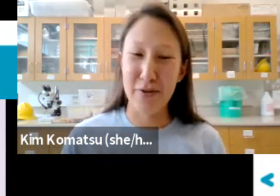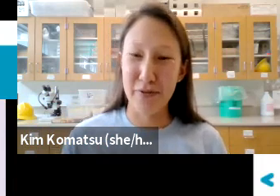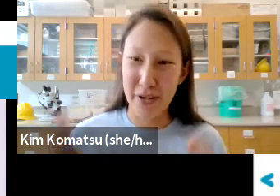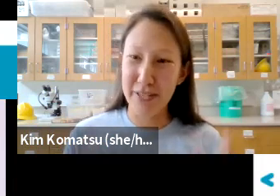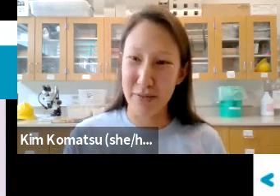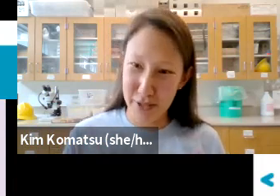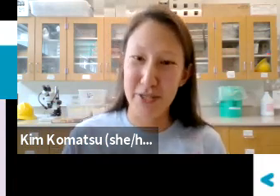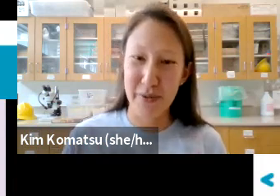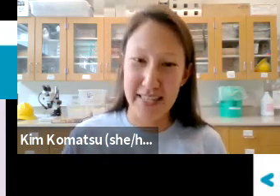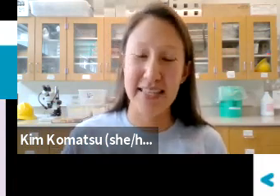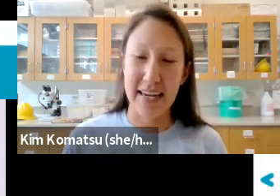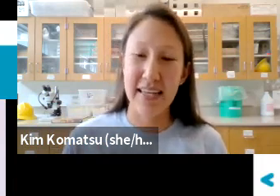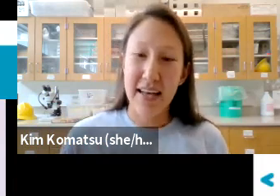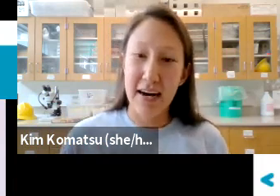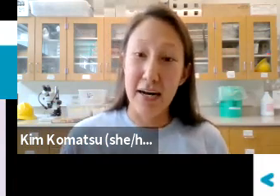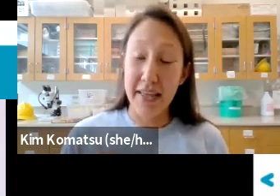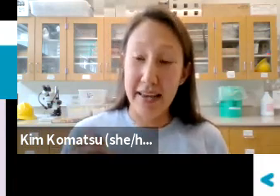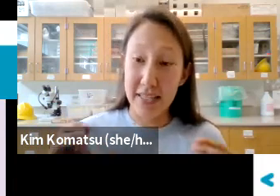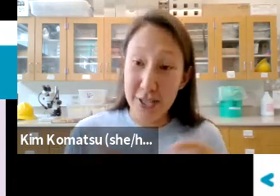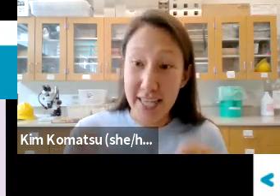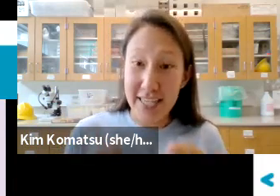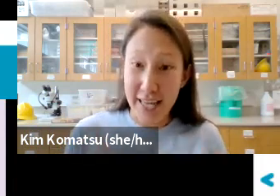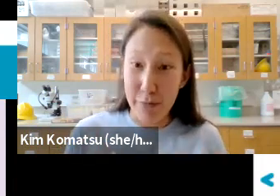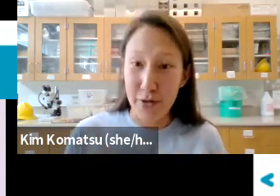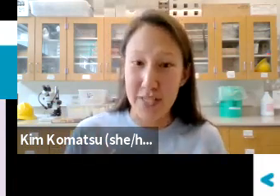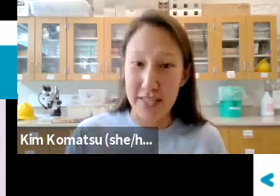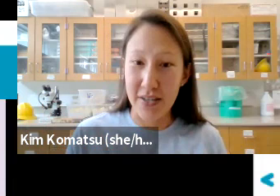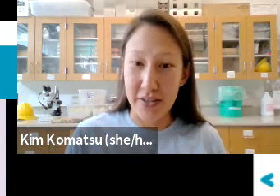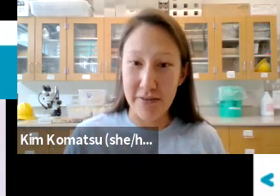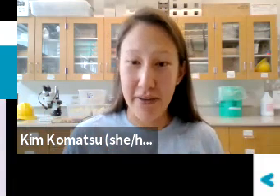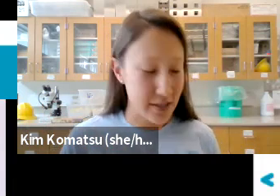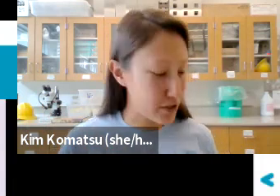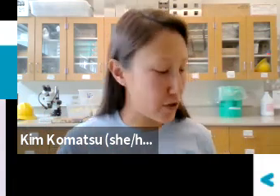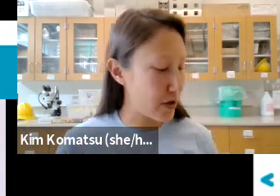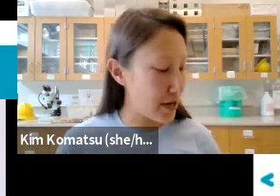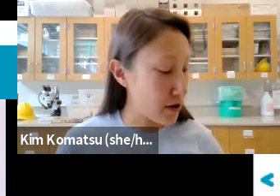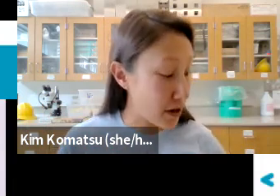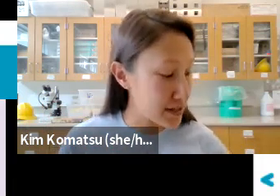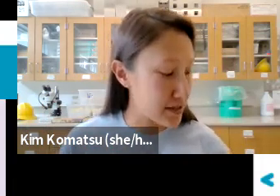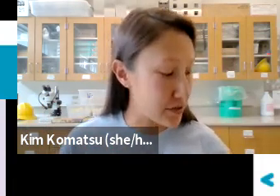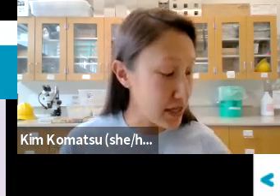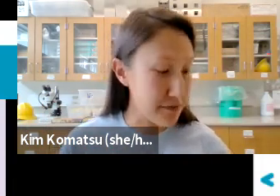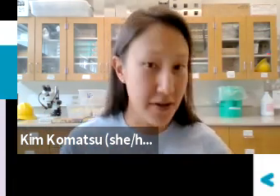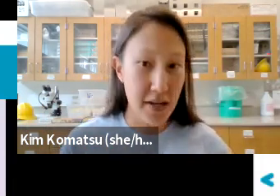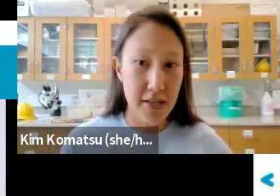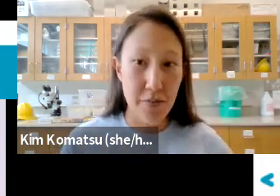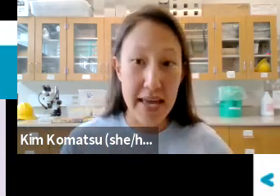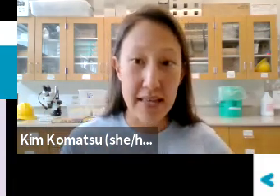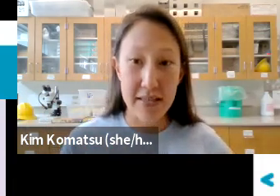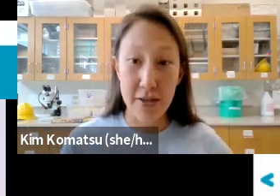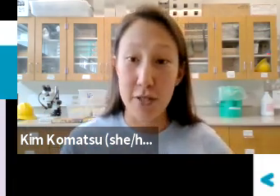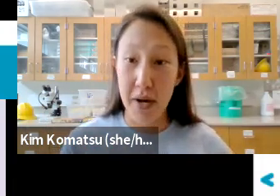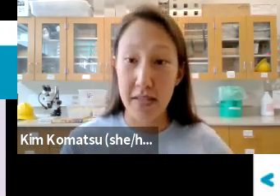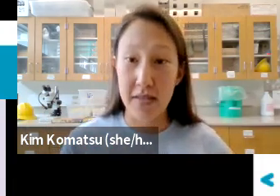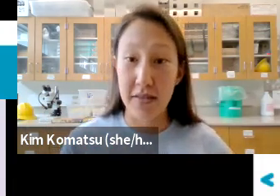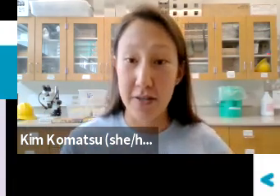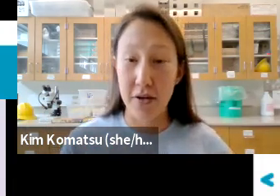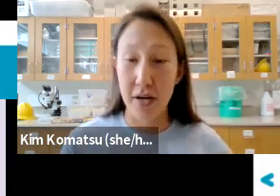Kim Komatsu (she/her): So very similar to an insect that is injecting chemicals into the leaf, and so it causes the leaf to make these little spots, these are